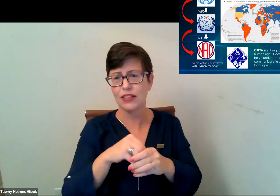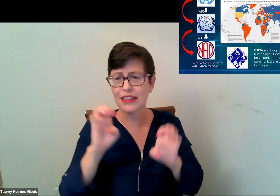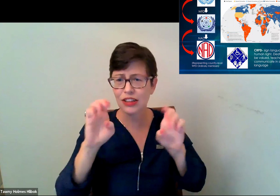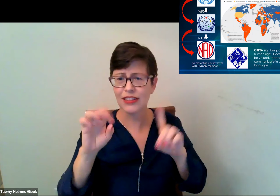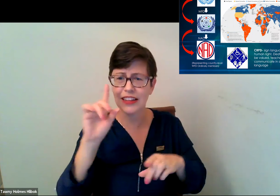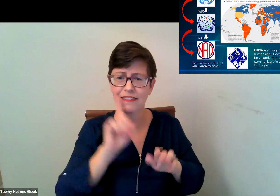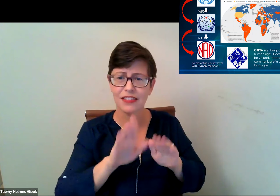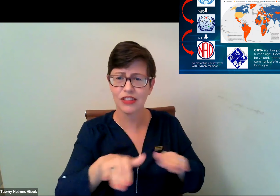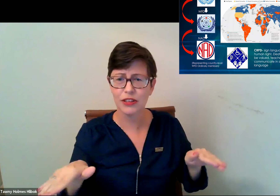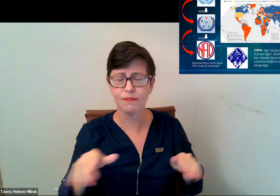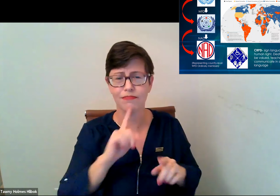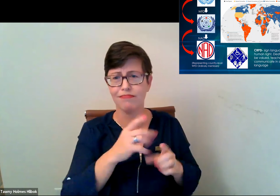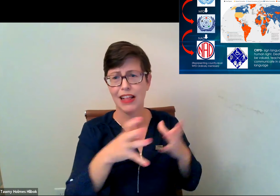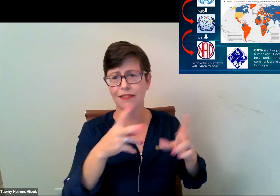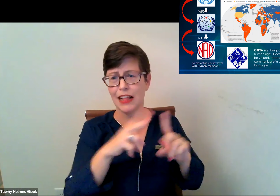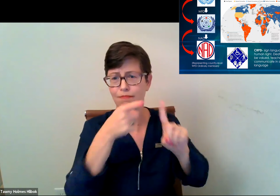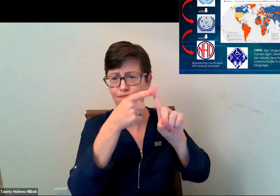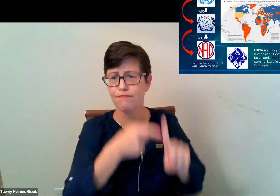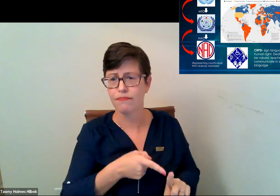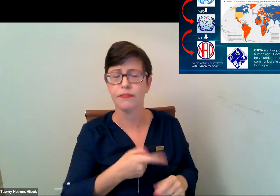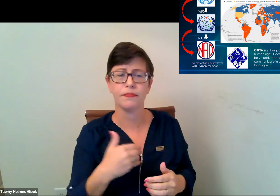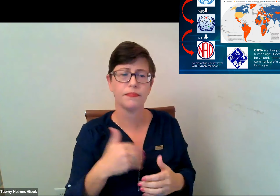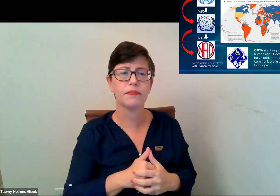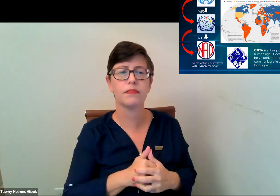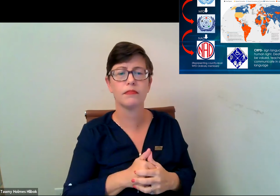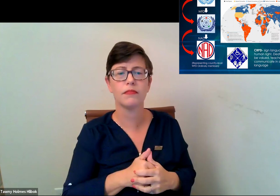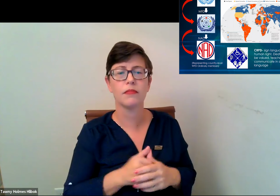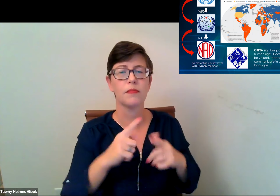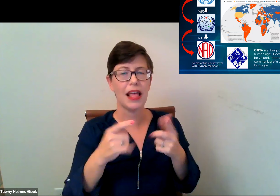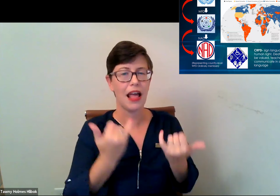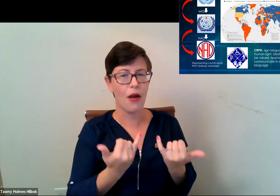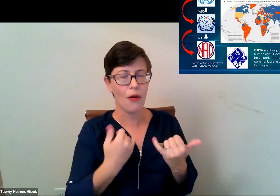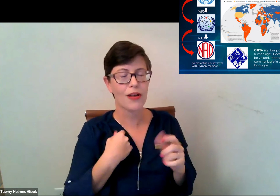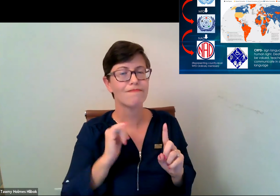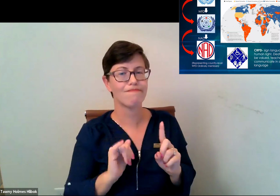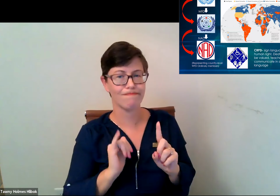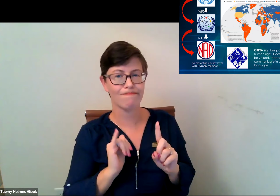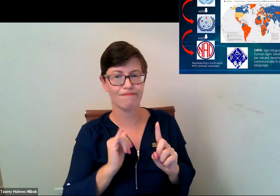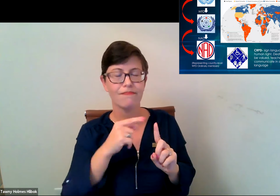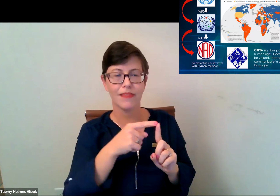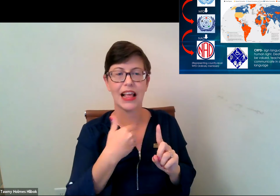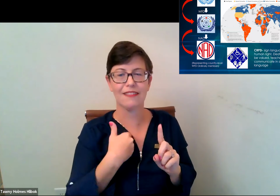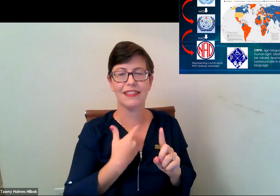in general to include the education for deaf people, it has very, very specific outcomes.